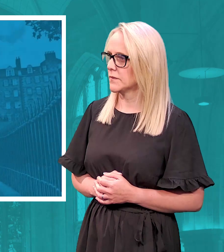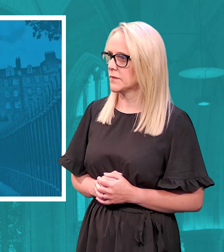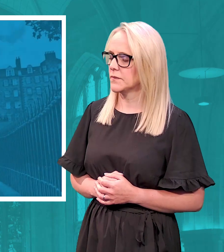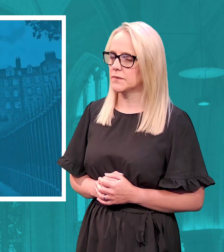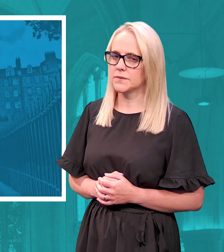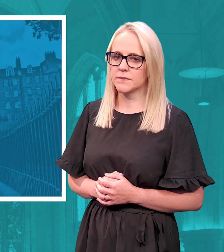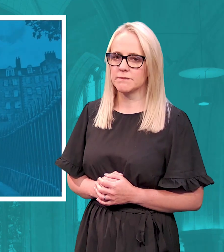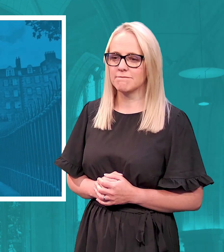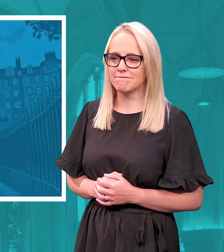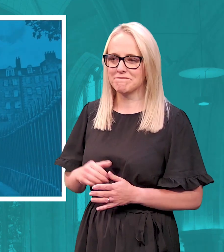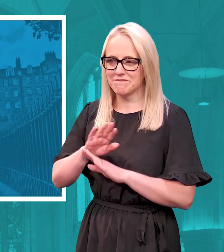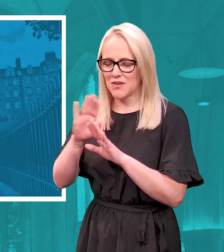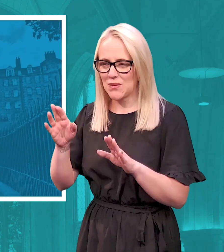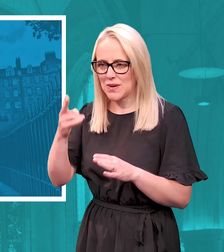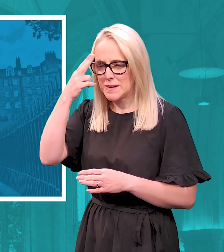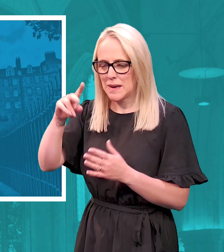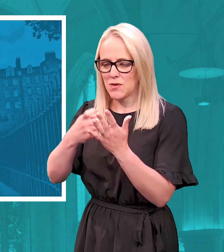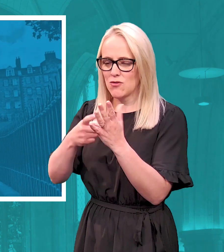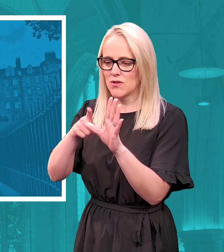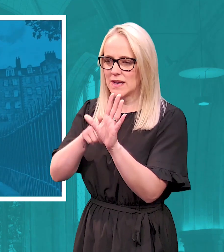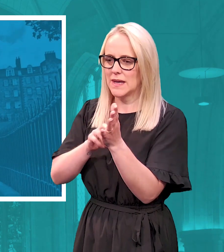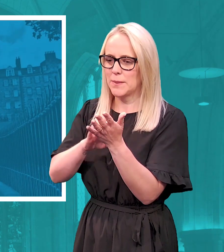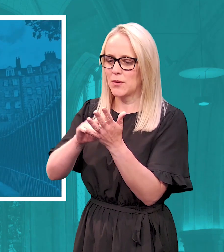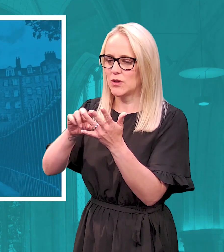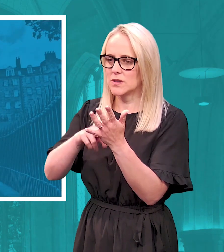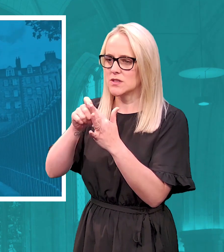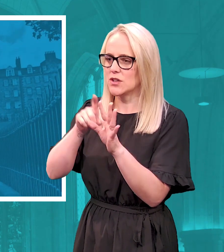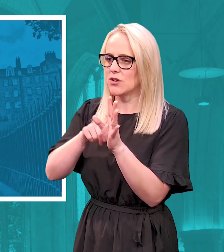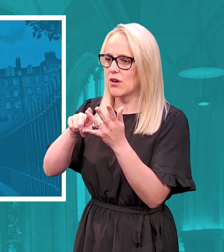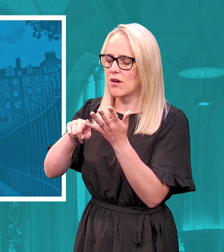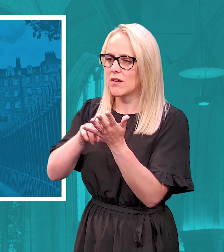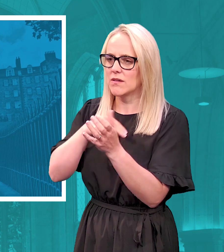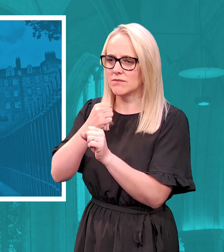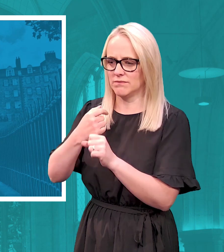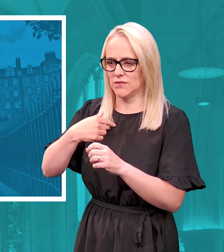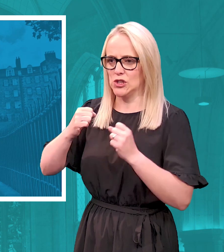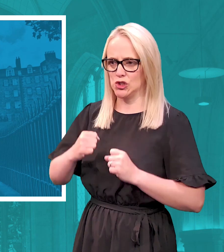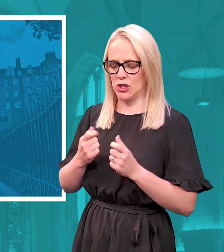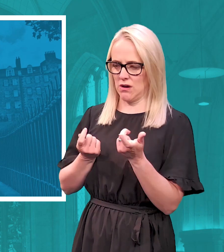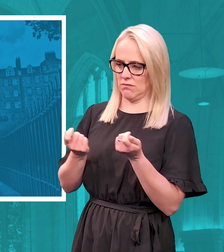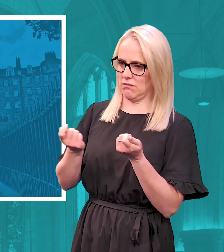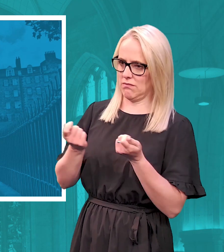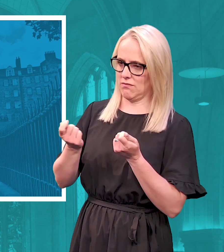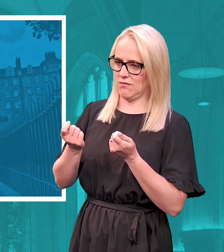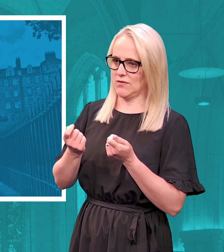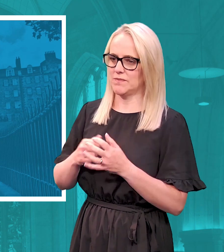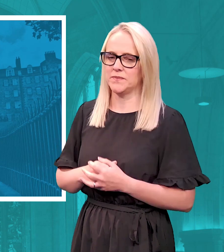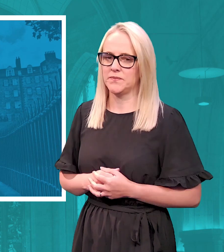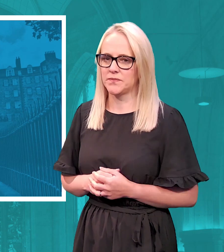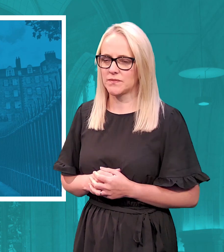Hello, I'm Raymond Young, I am the Chair of the General Trustees, and I'd like to share with you some of the key issues